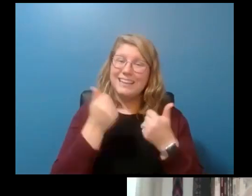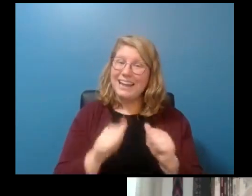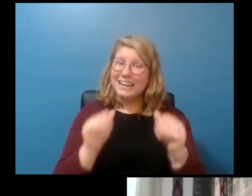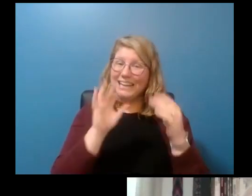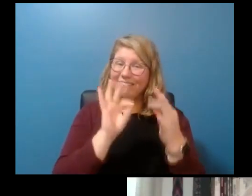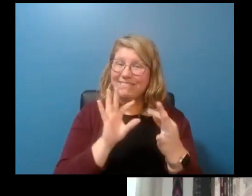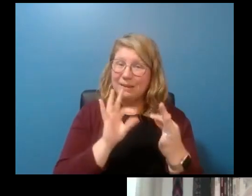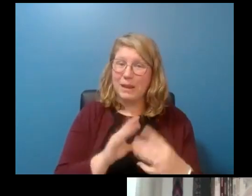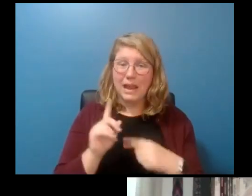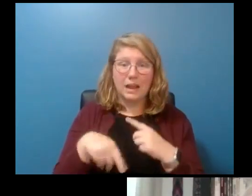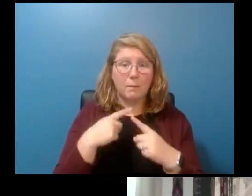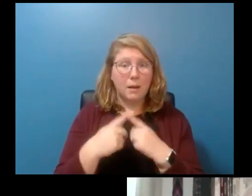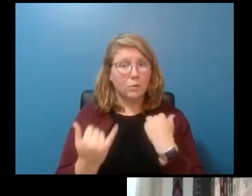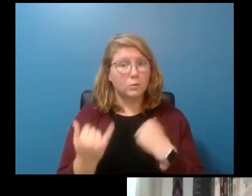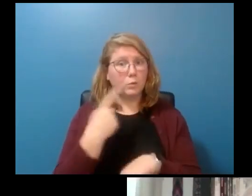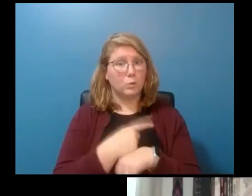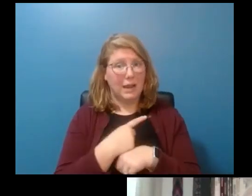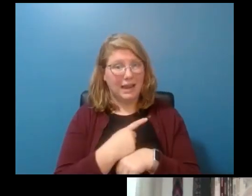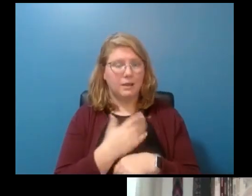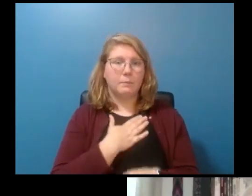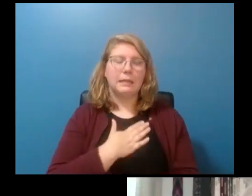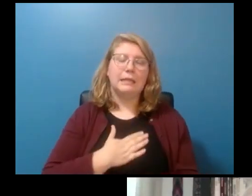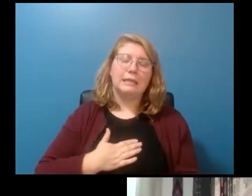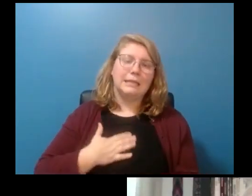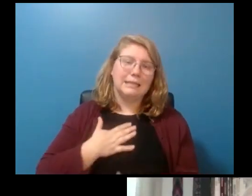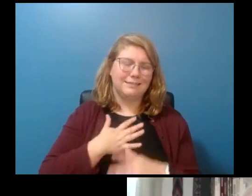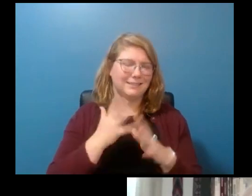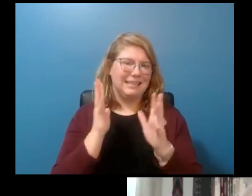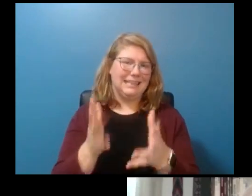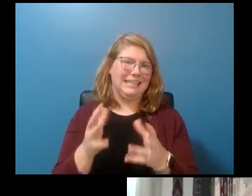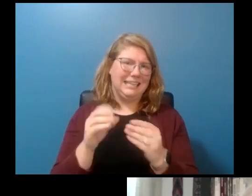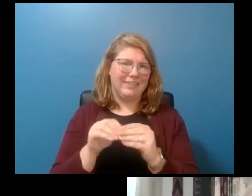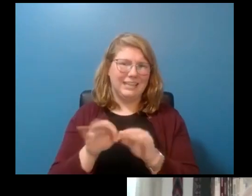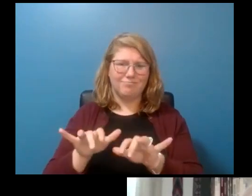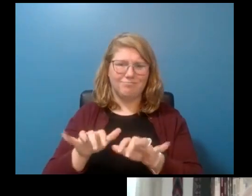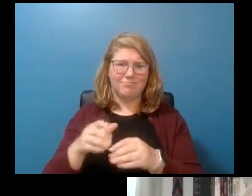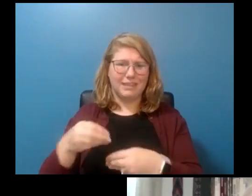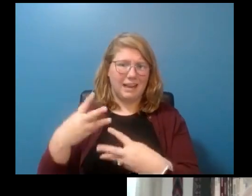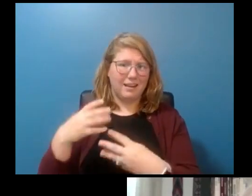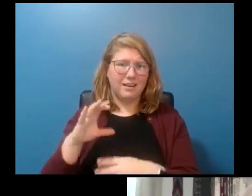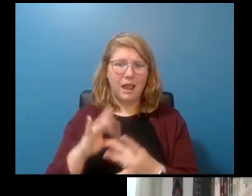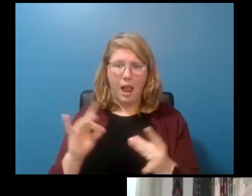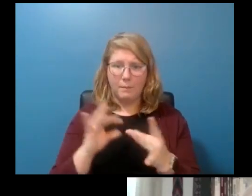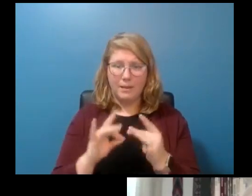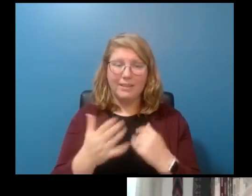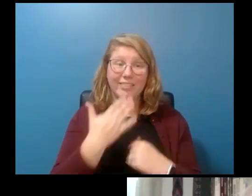with mental illness in the jails, and we say who brought them there? It was the police.